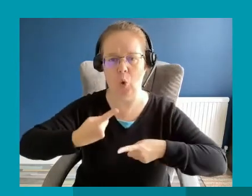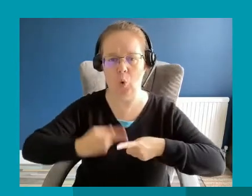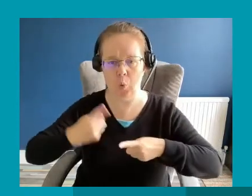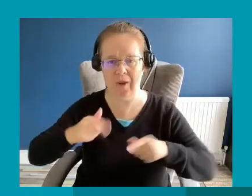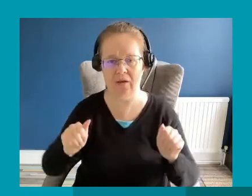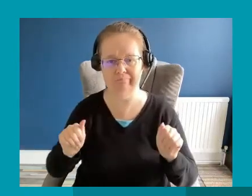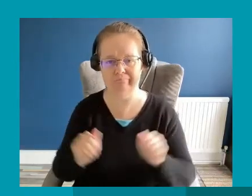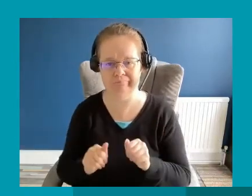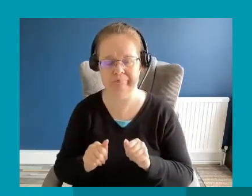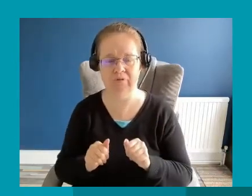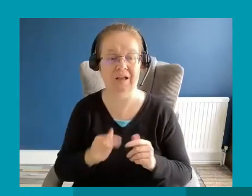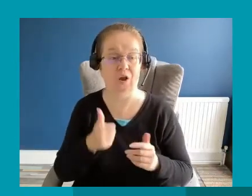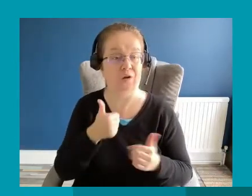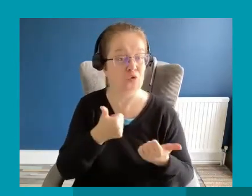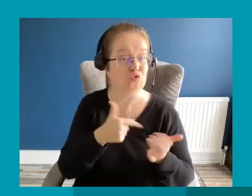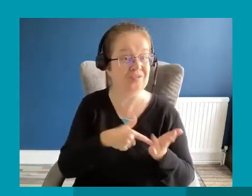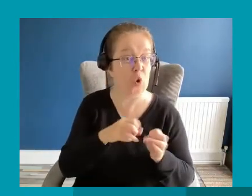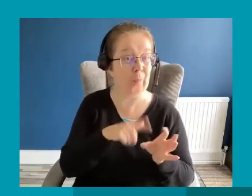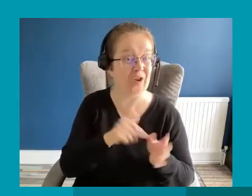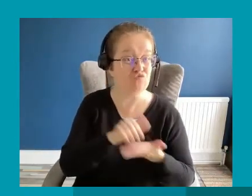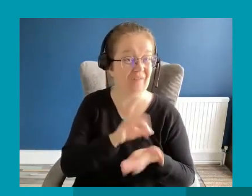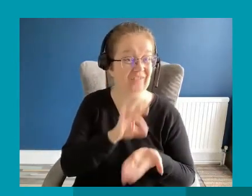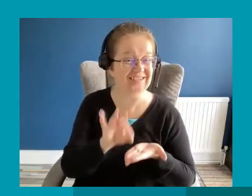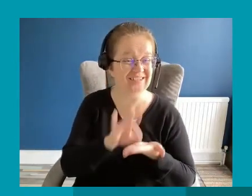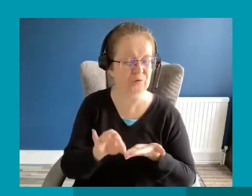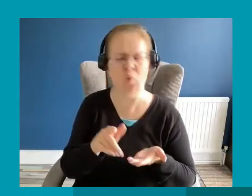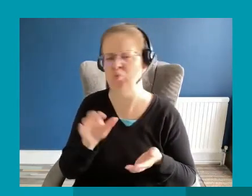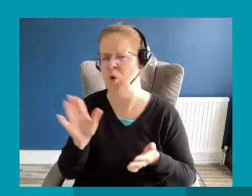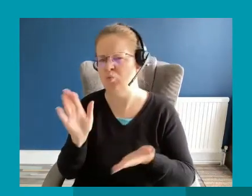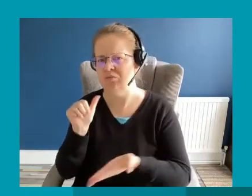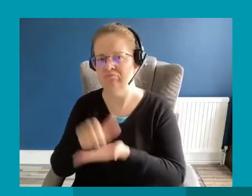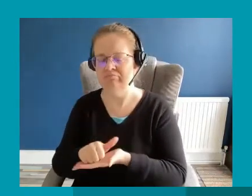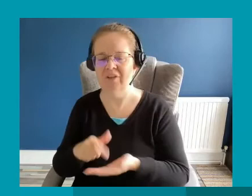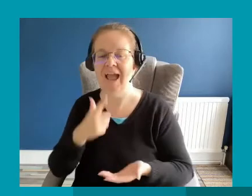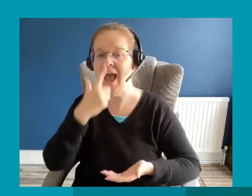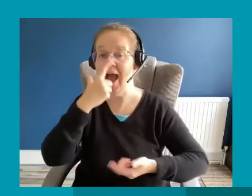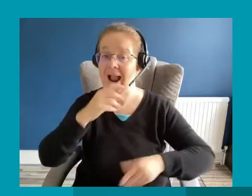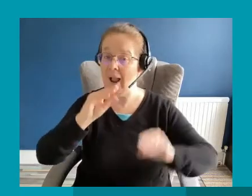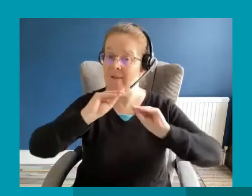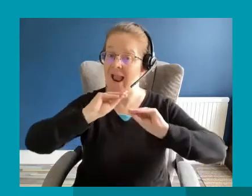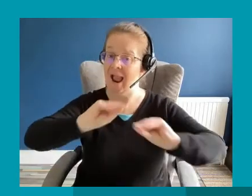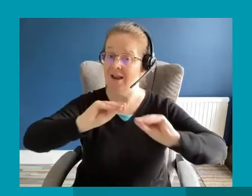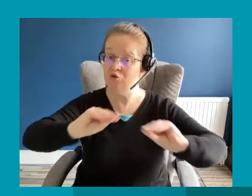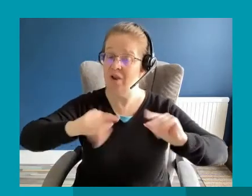Toby? Absolutely! Can be used to educate, debunk myths and even sell your strengths